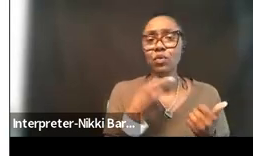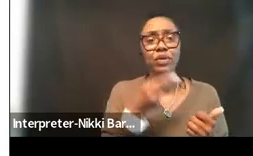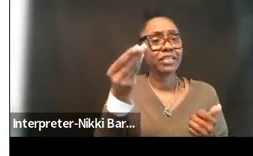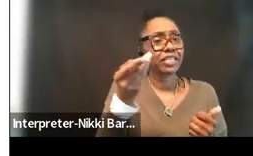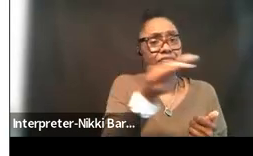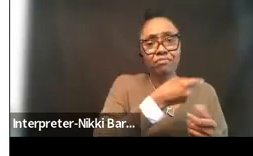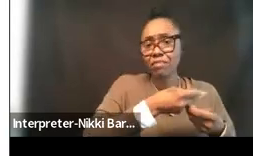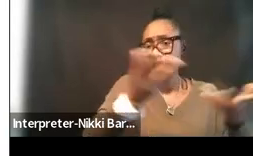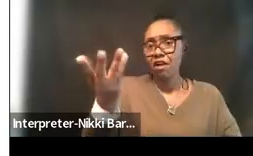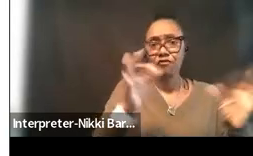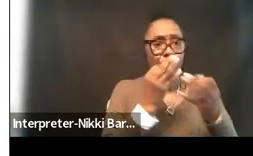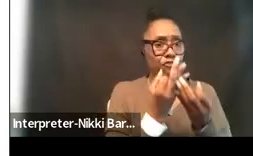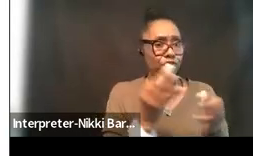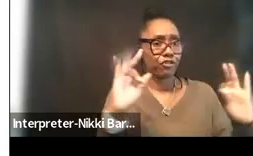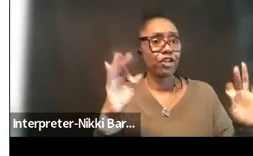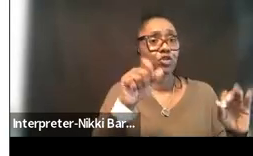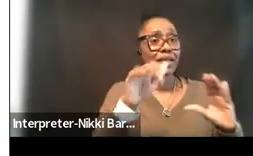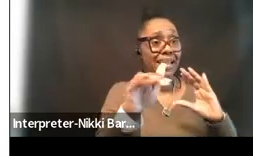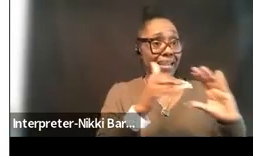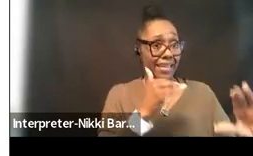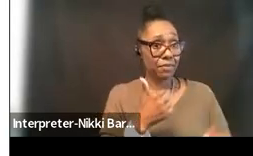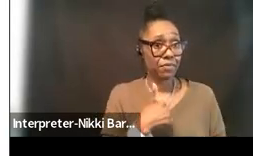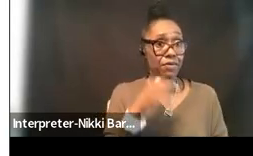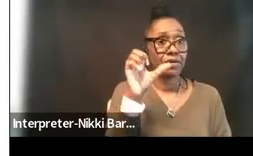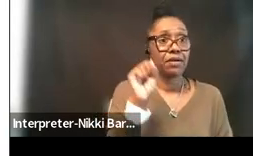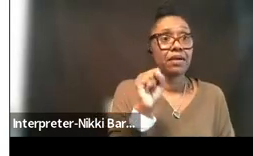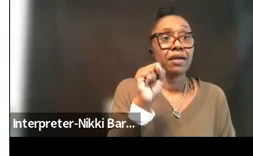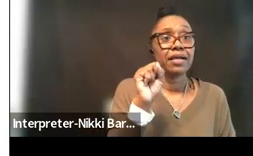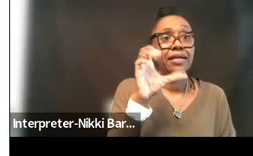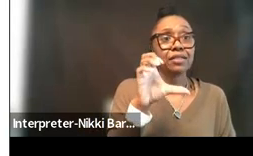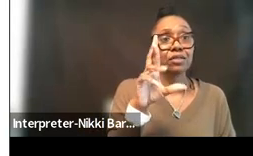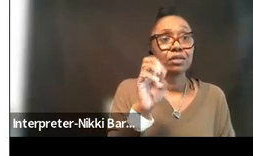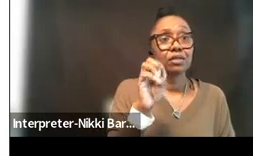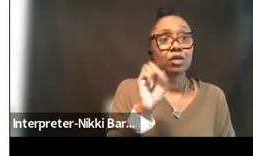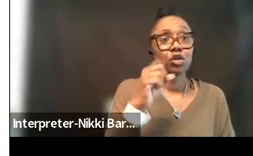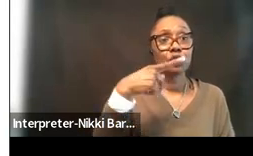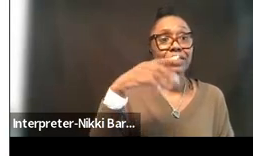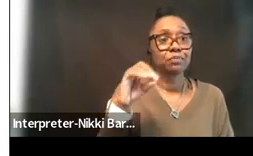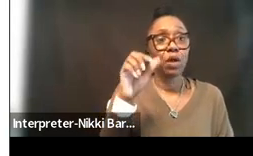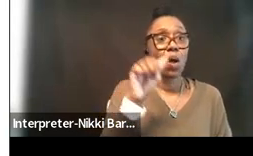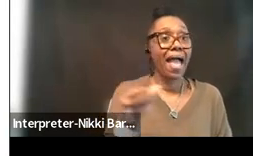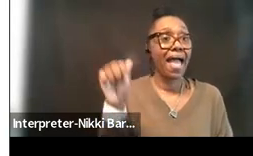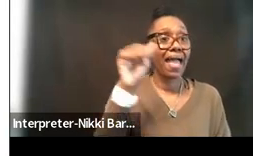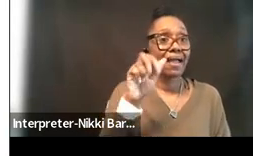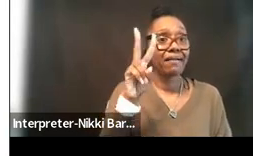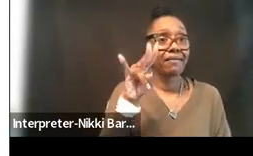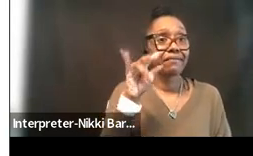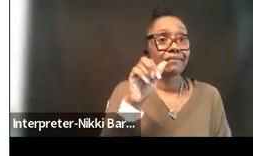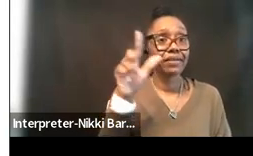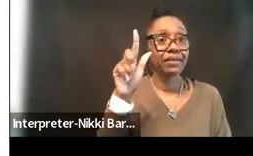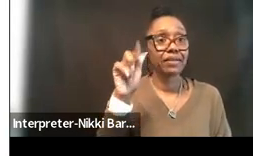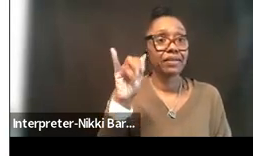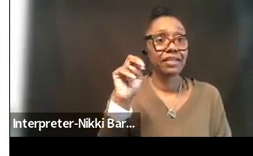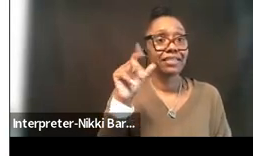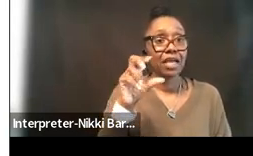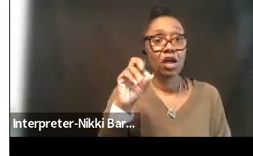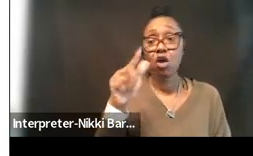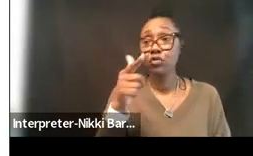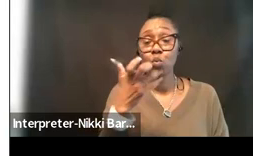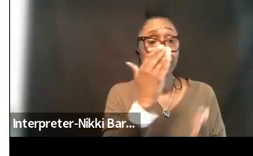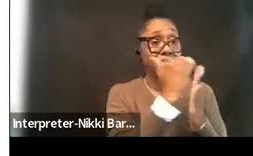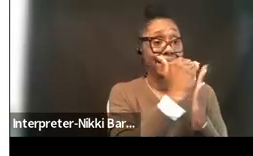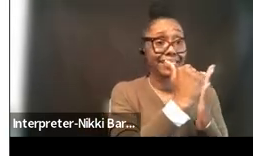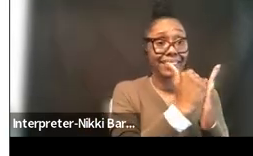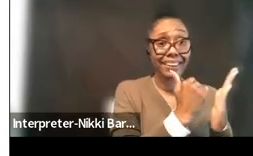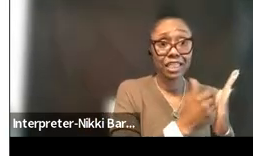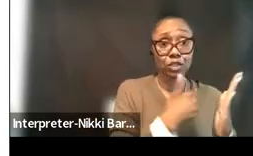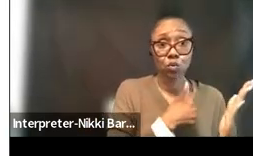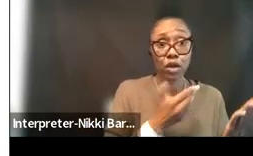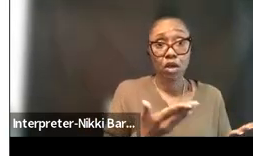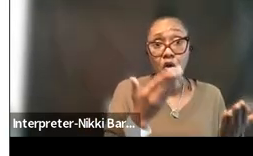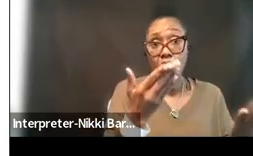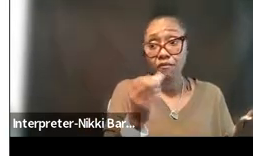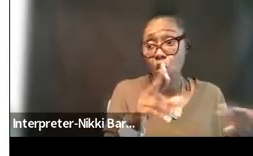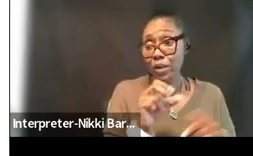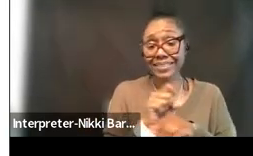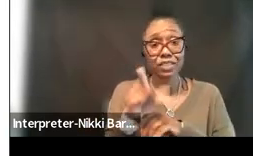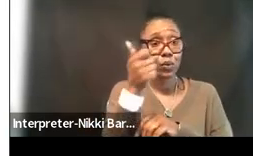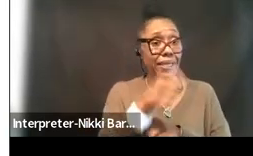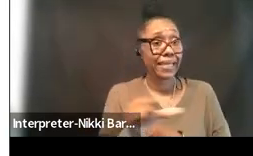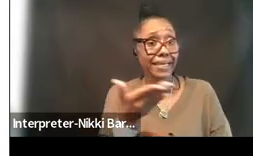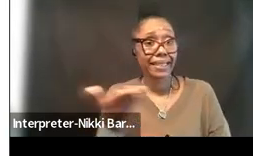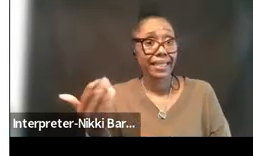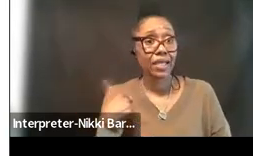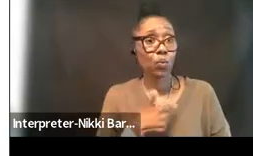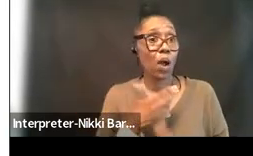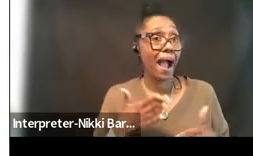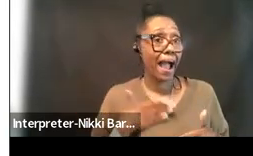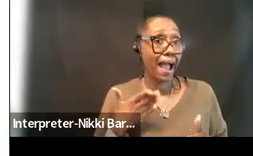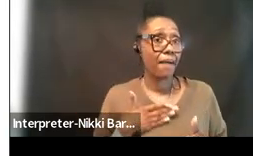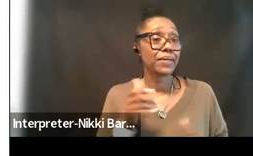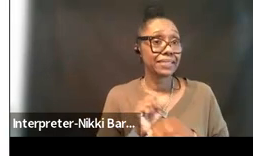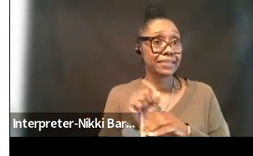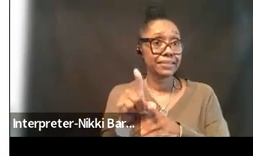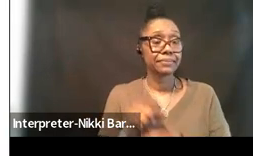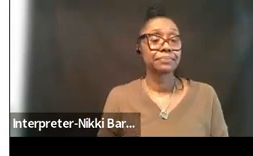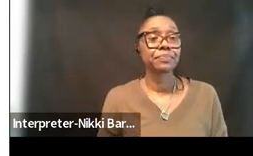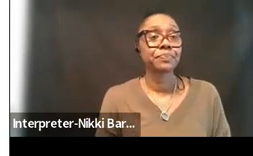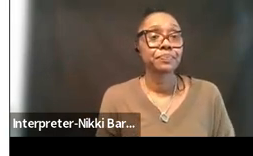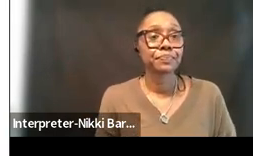Org. If you would like a list of what we have to offer or if you would like to request us to send you anything, we are happy to do so.